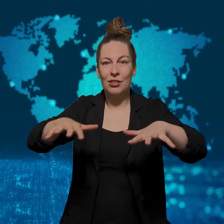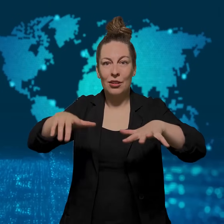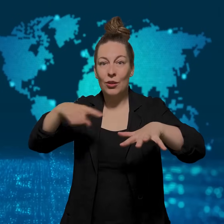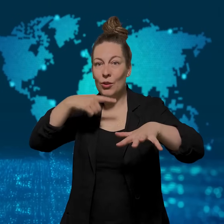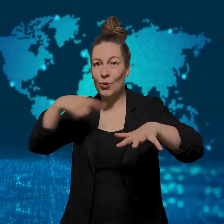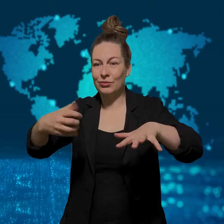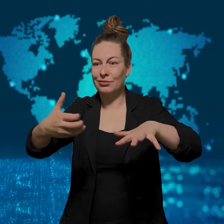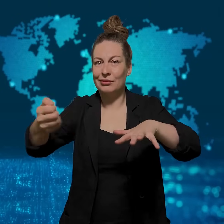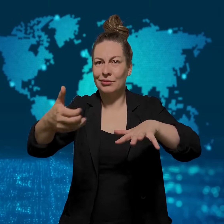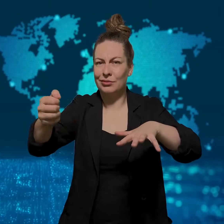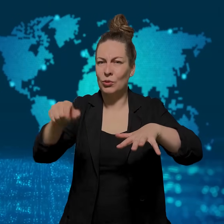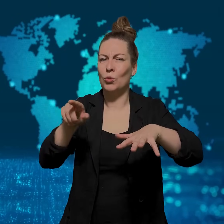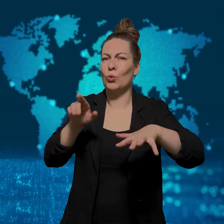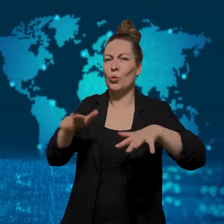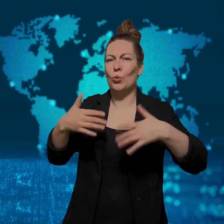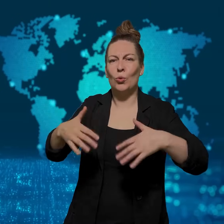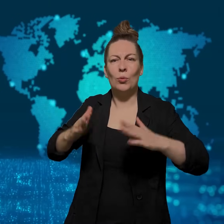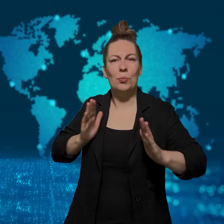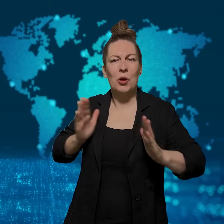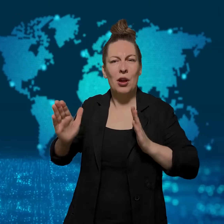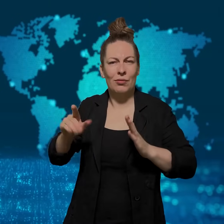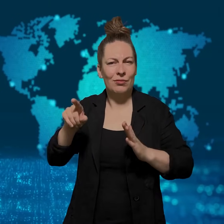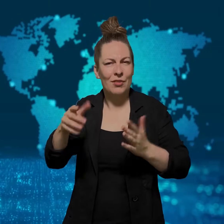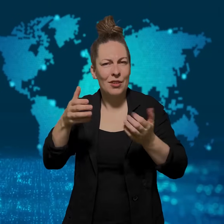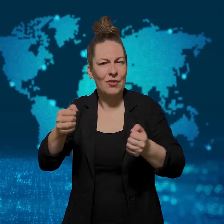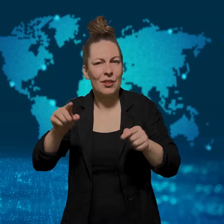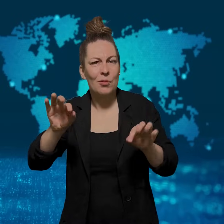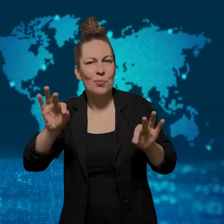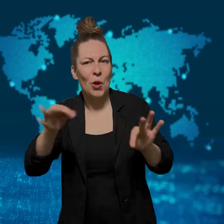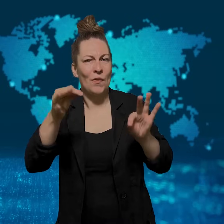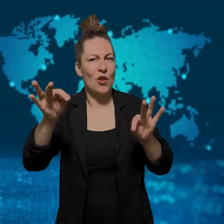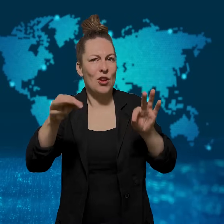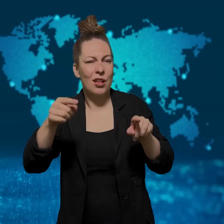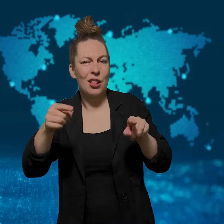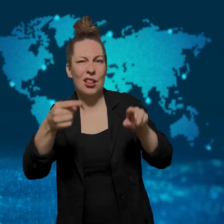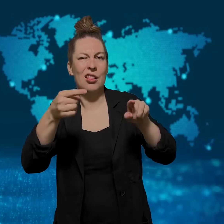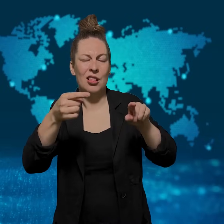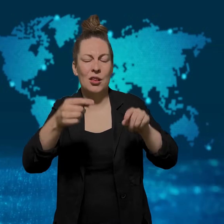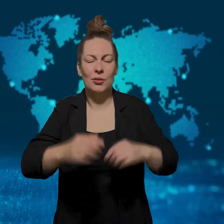The move of the buoys is seen as "provocative" by both the EU and Estonia.